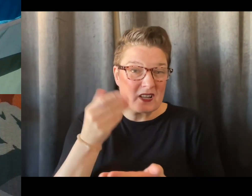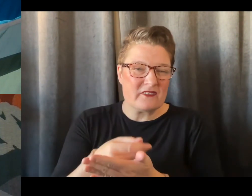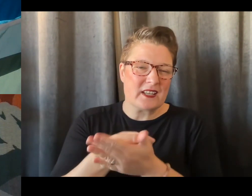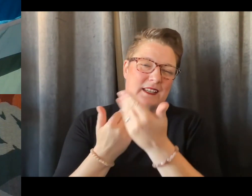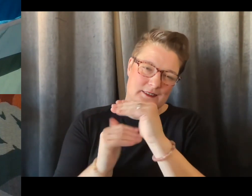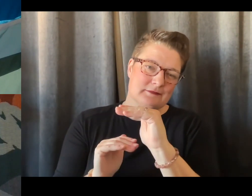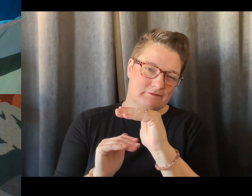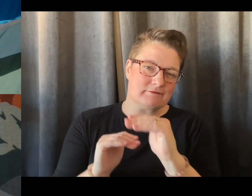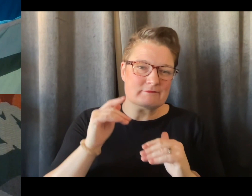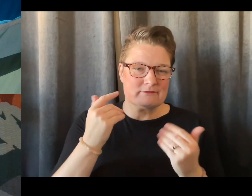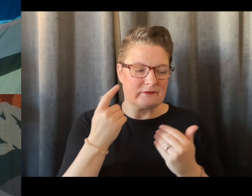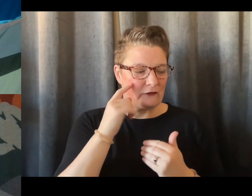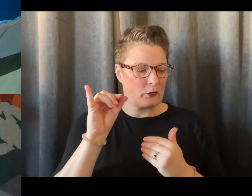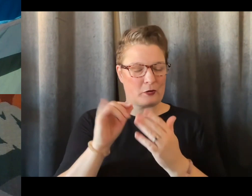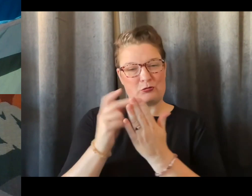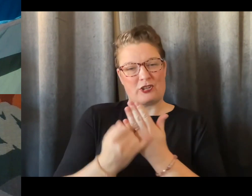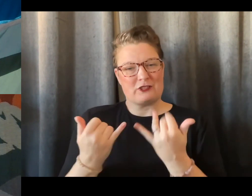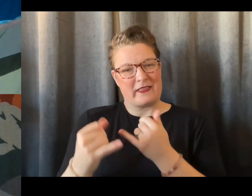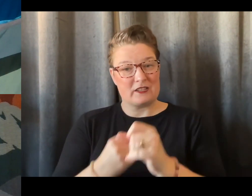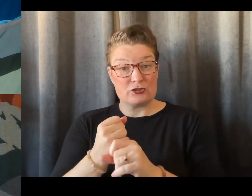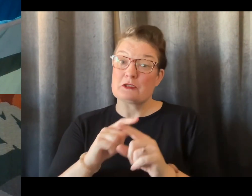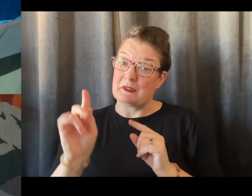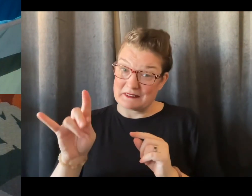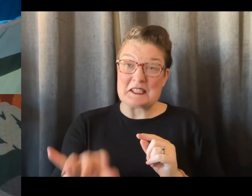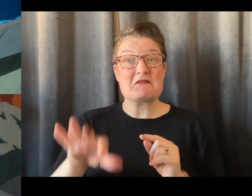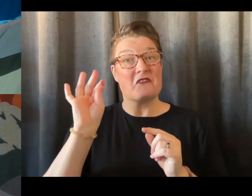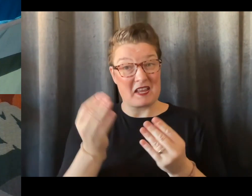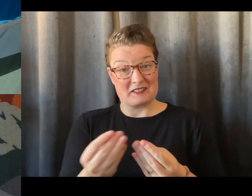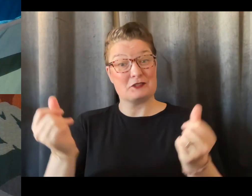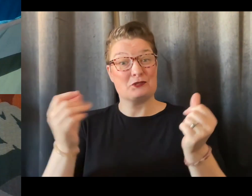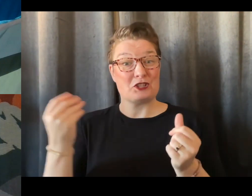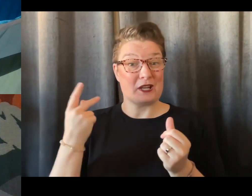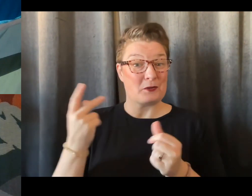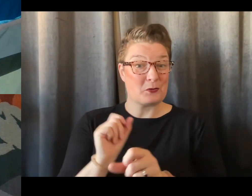for it, but we've found a solution and we're working to put something